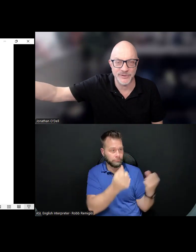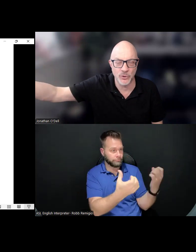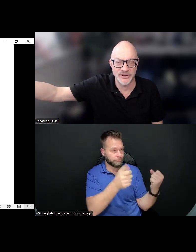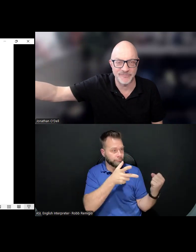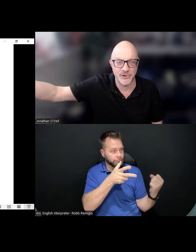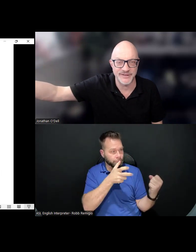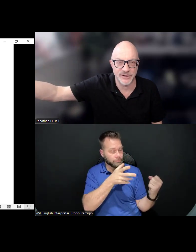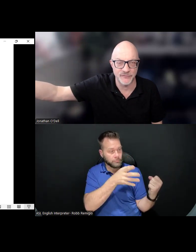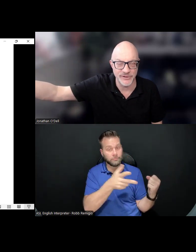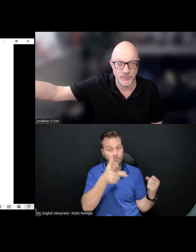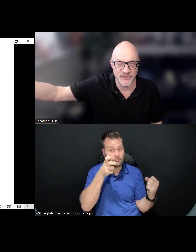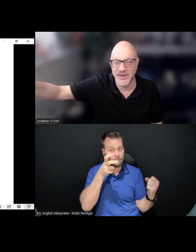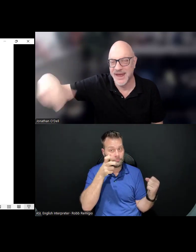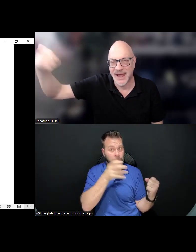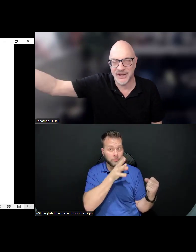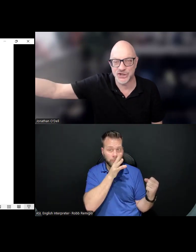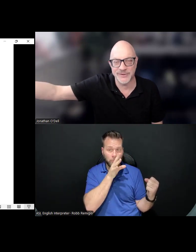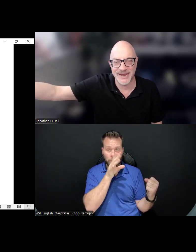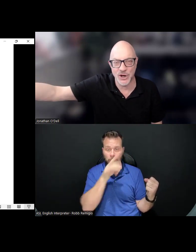on, and speaks on the headset to